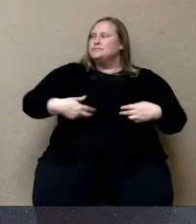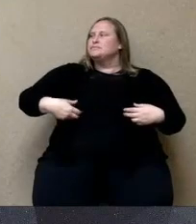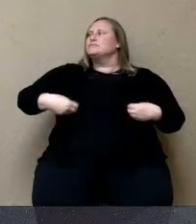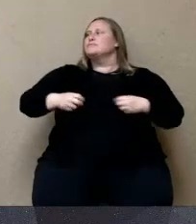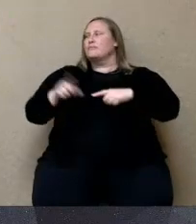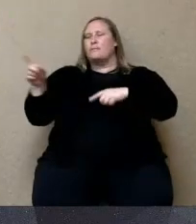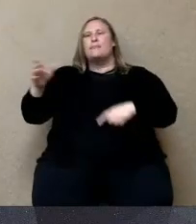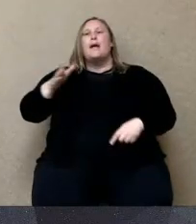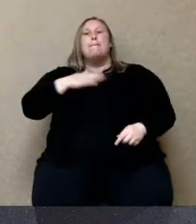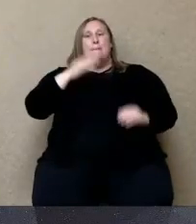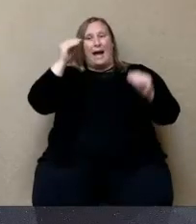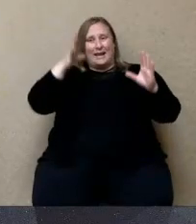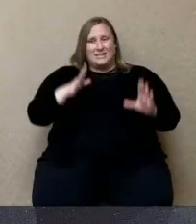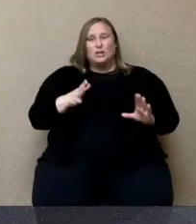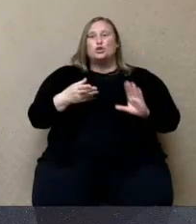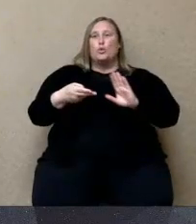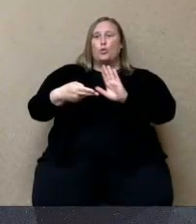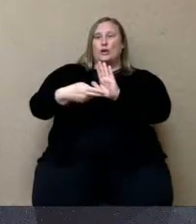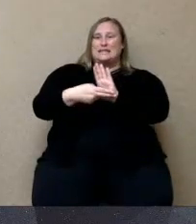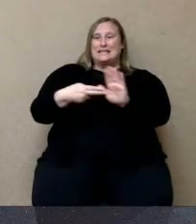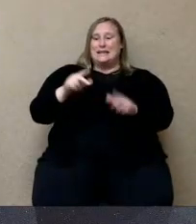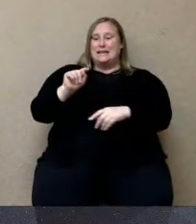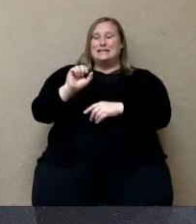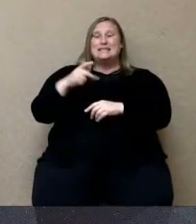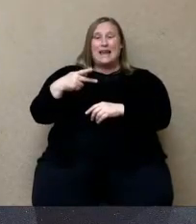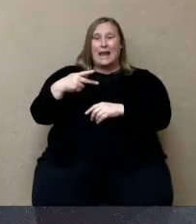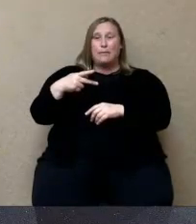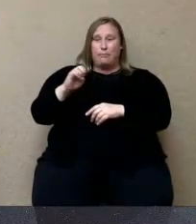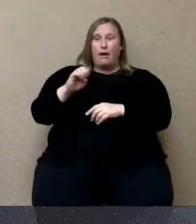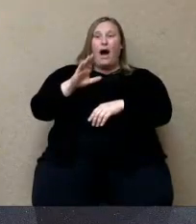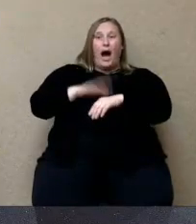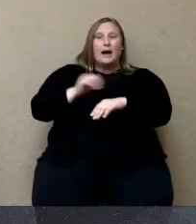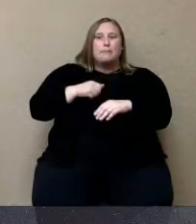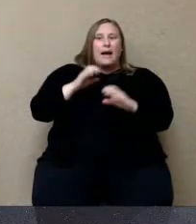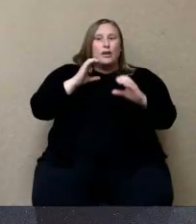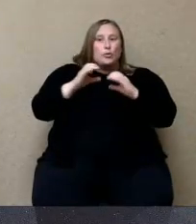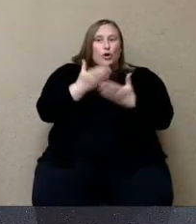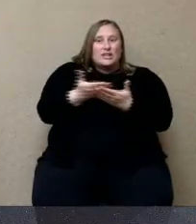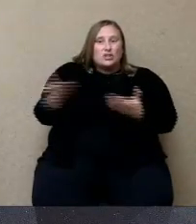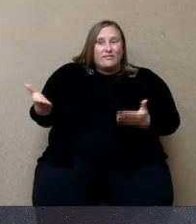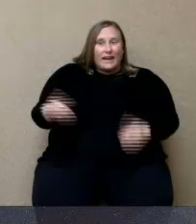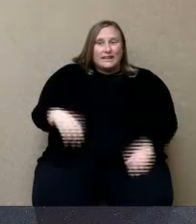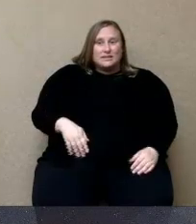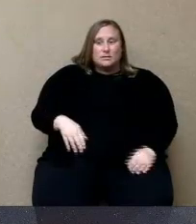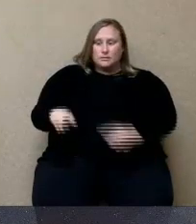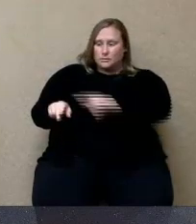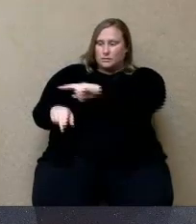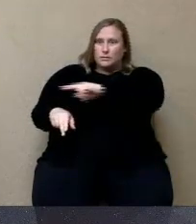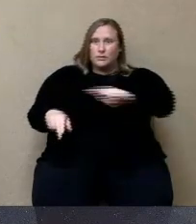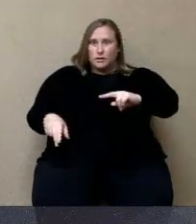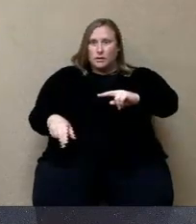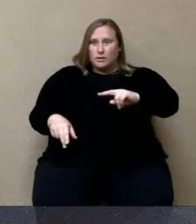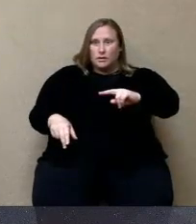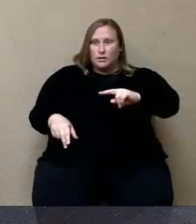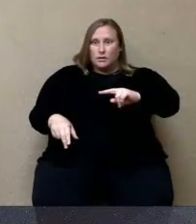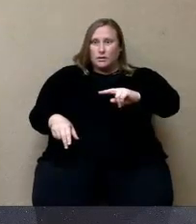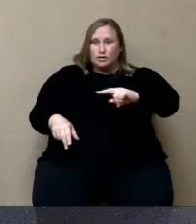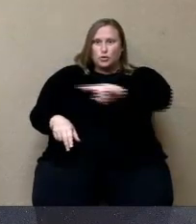My teacher put tape on my communication device. So yeah, going back to the swearing thing. Did she, she put it on there to cover it.